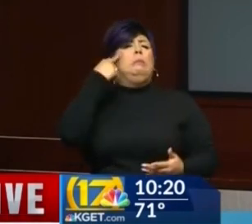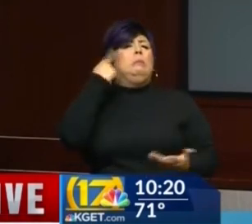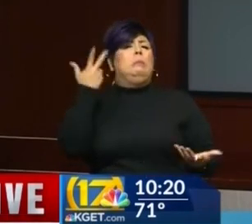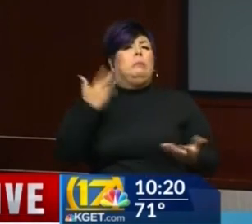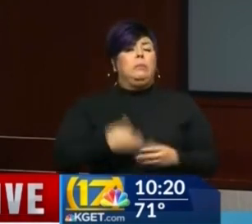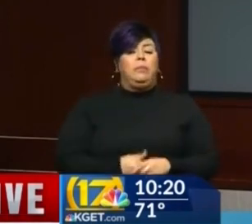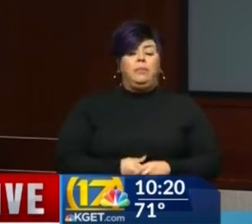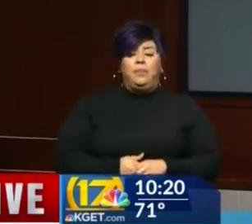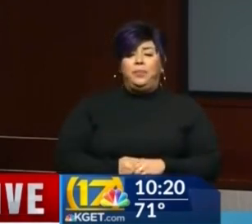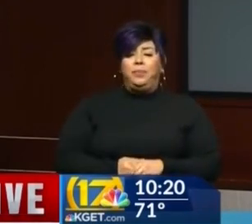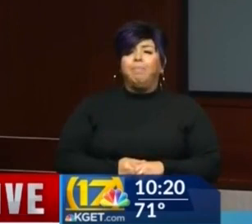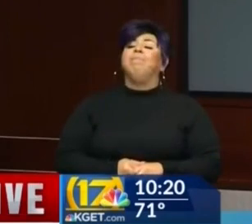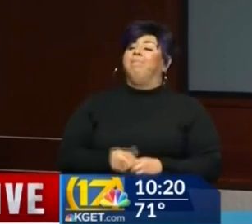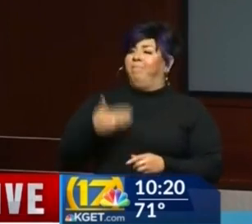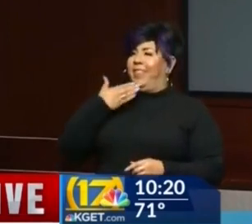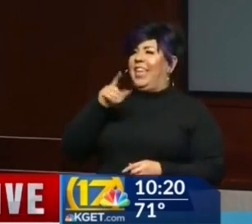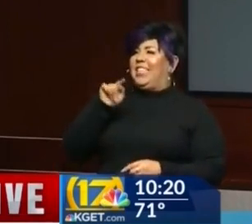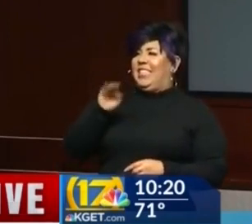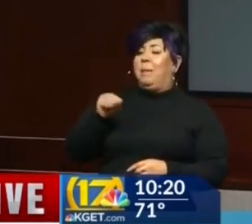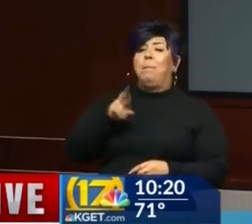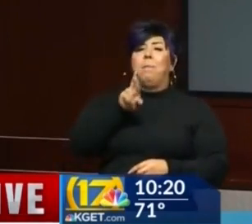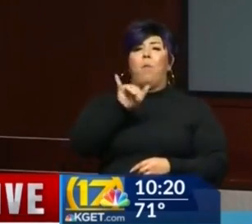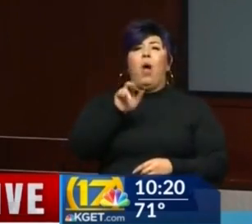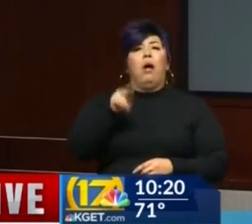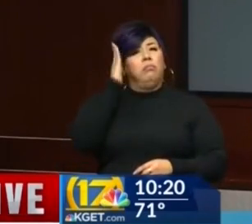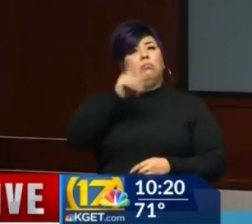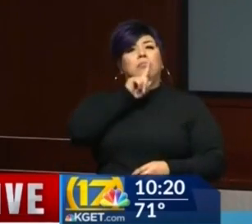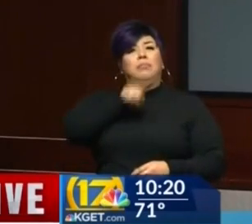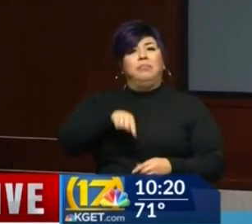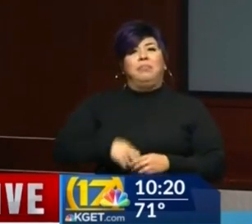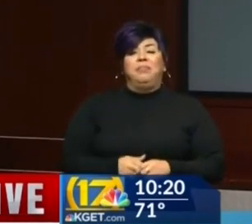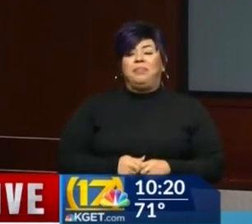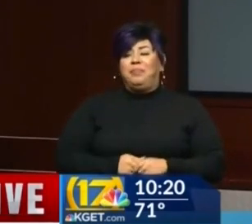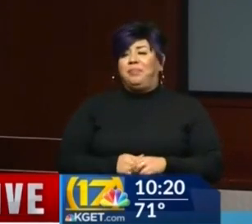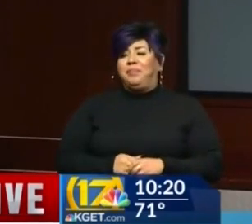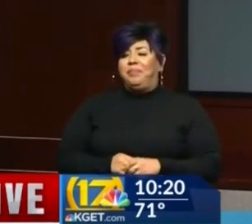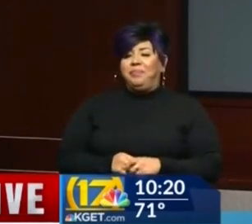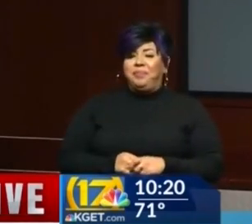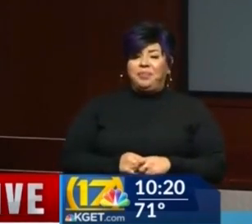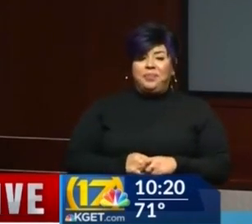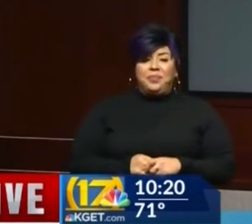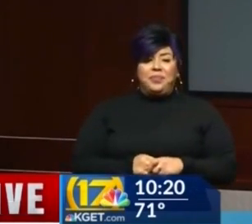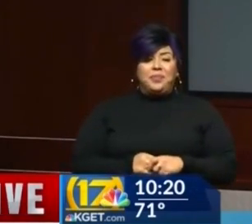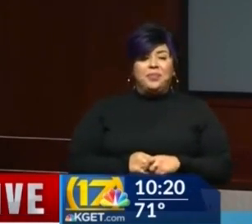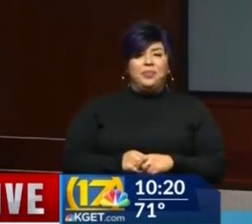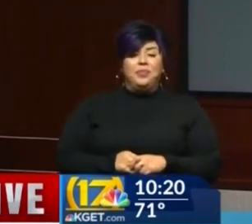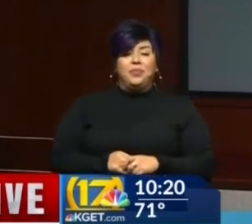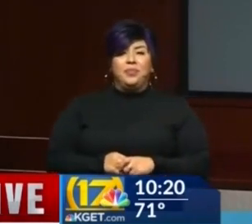WE WILL BE GIVEN THE GO-AHEAD TO TRANSITION INTO THE RIGHT